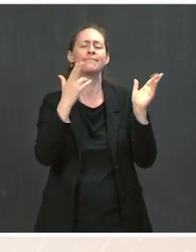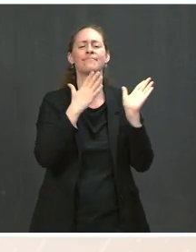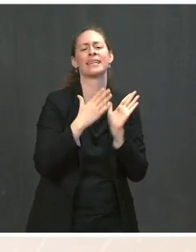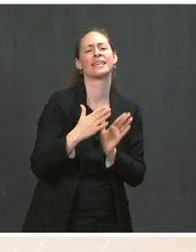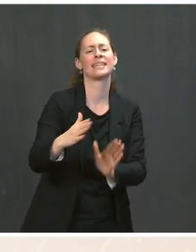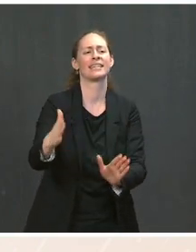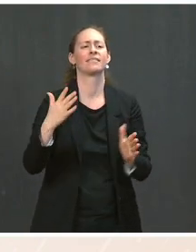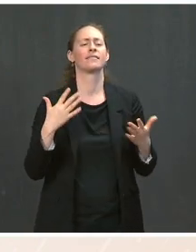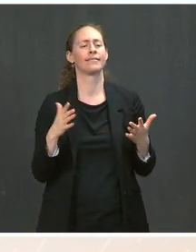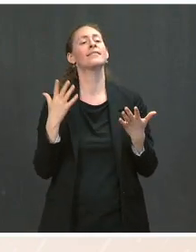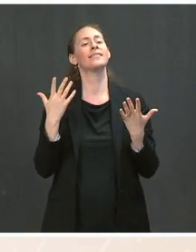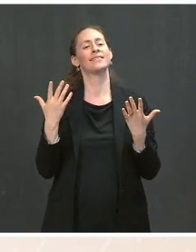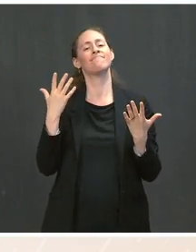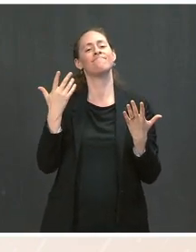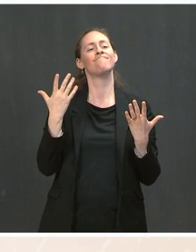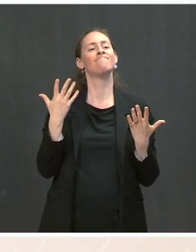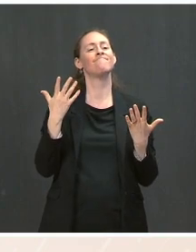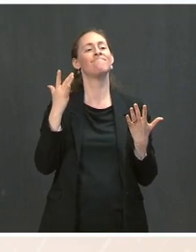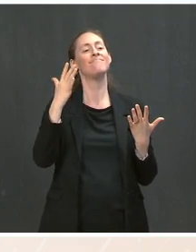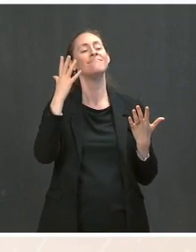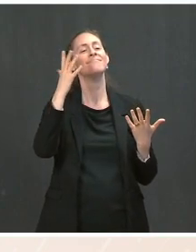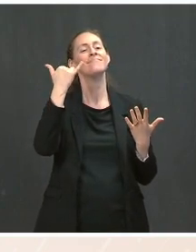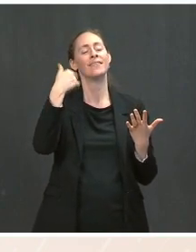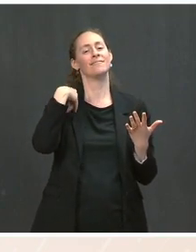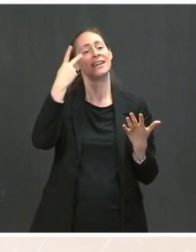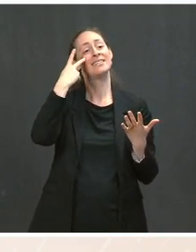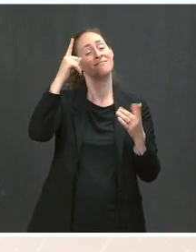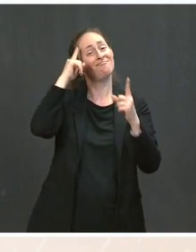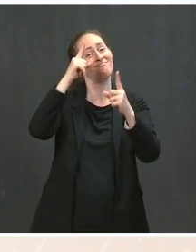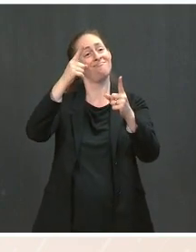because we want to ensure Americans understand and show Americans do understand,